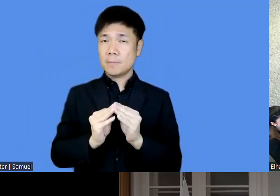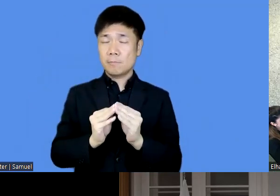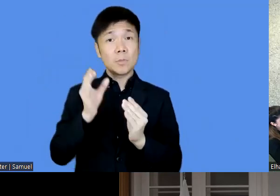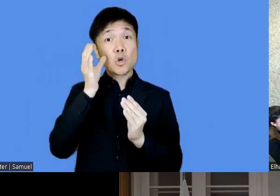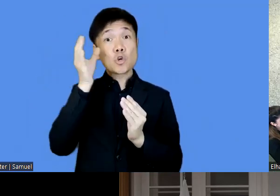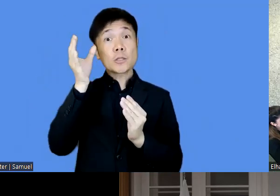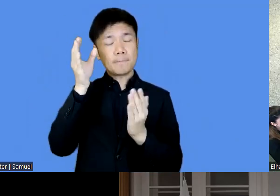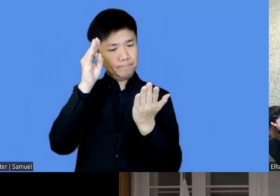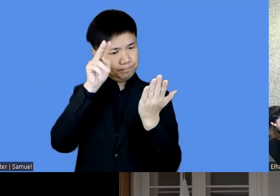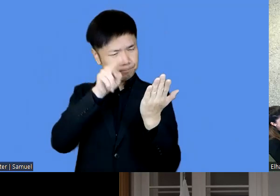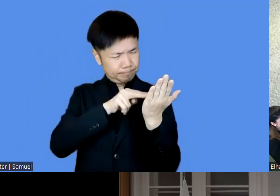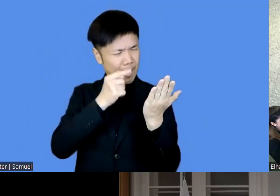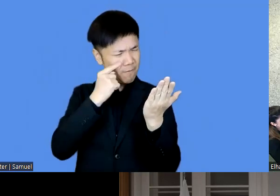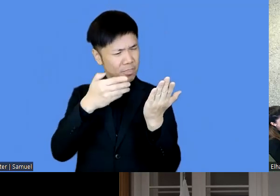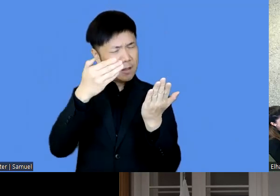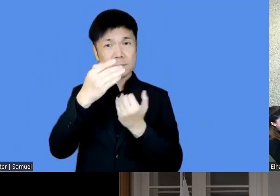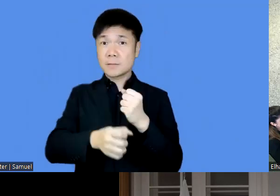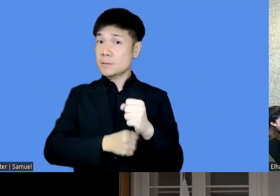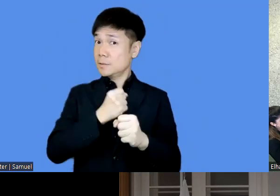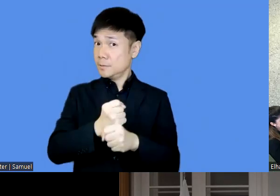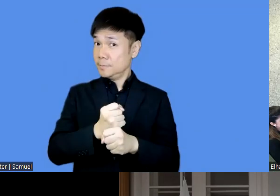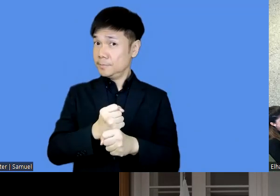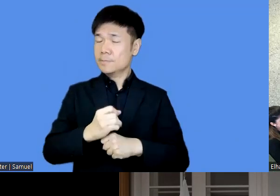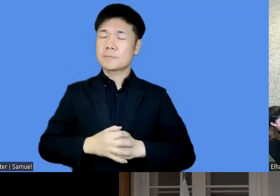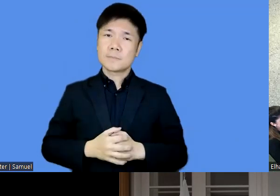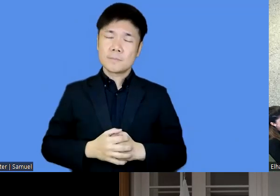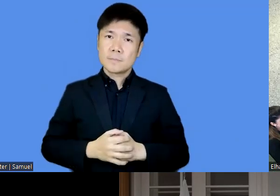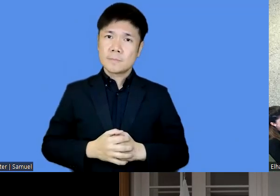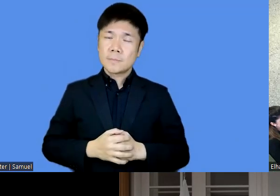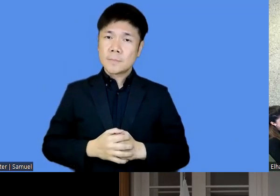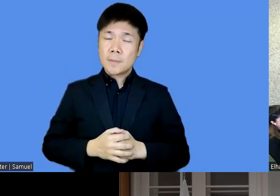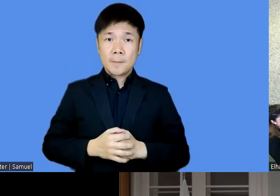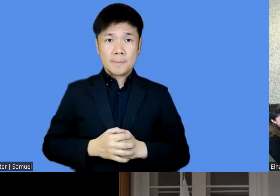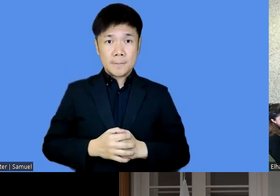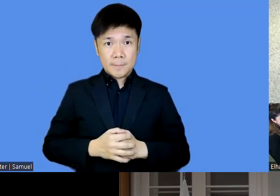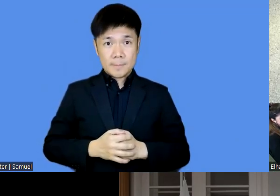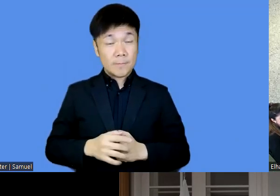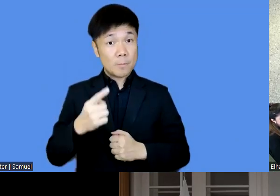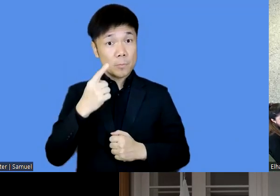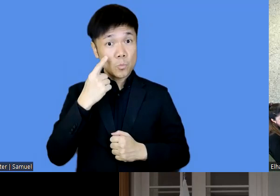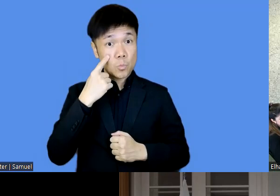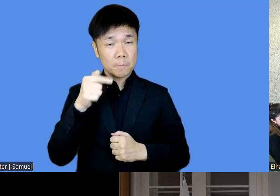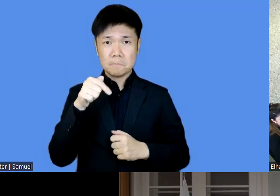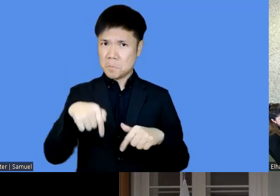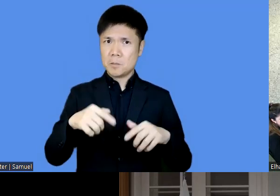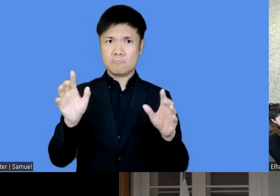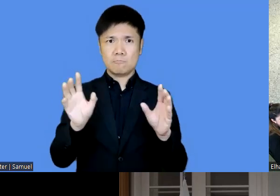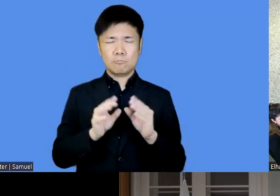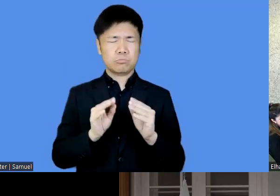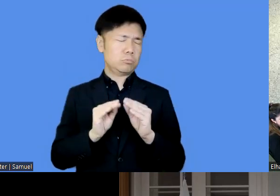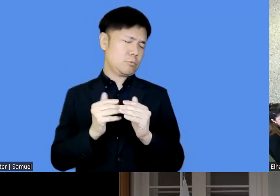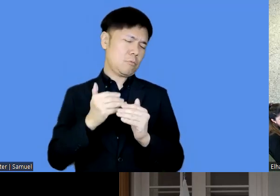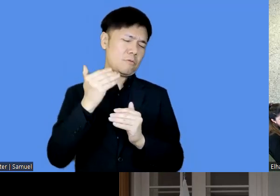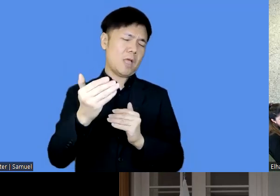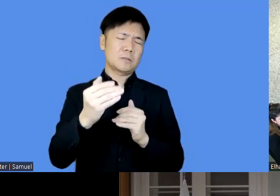for next year but where we can think having the discussions there, it sounds general on